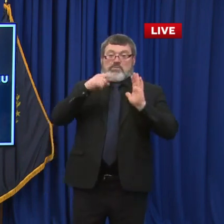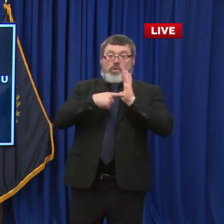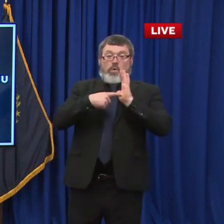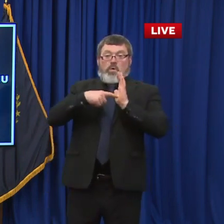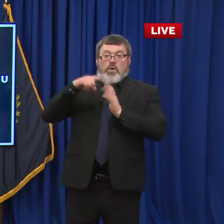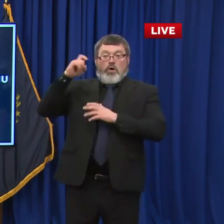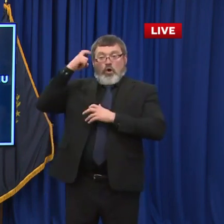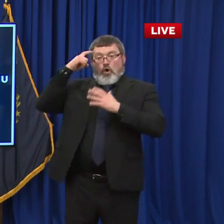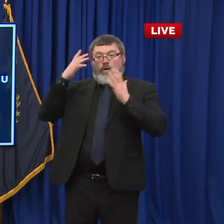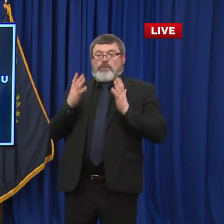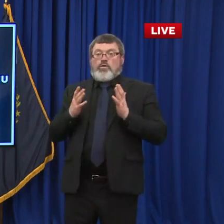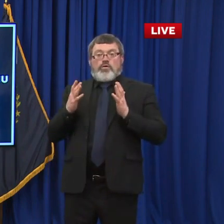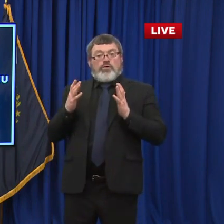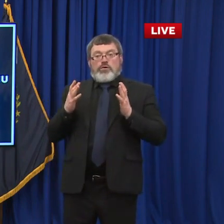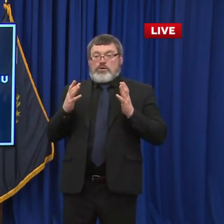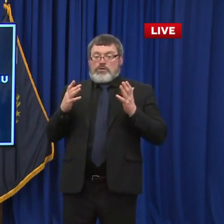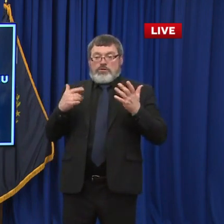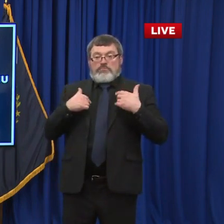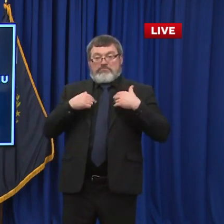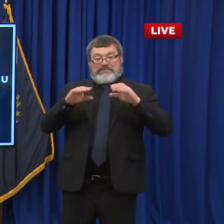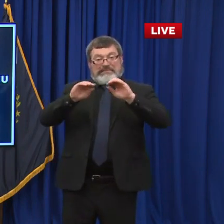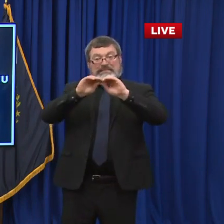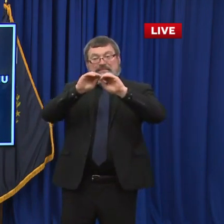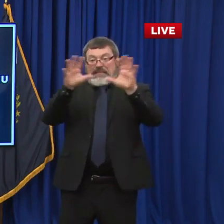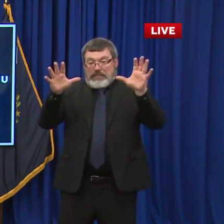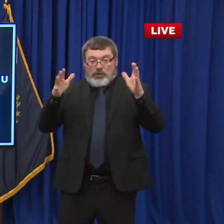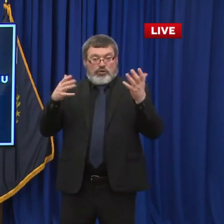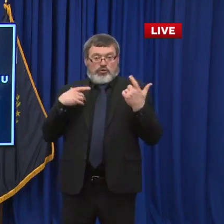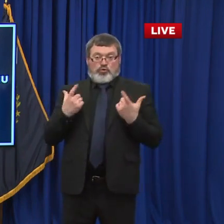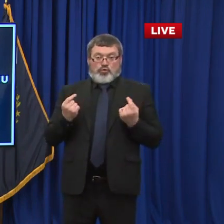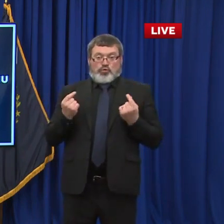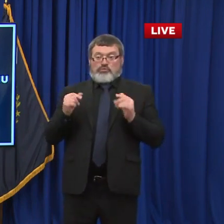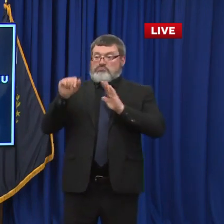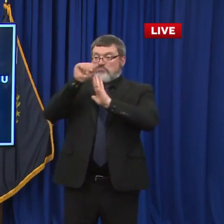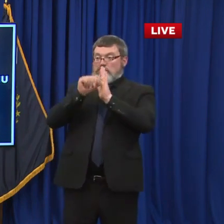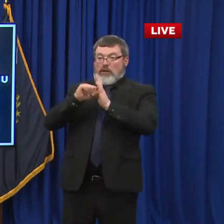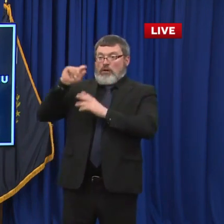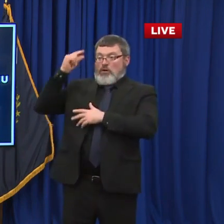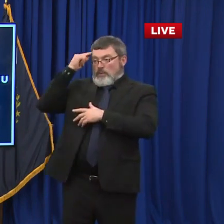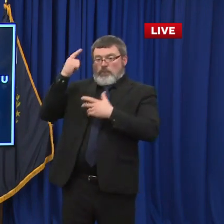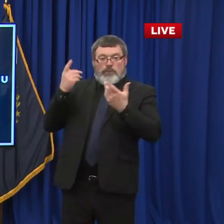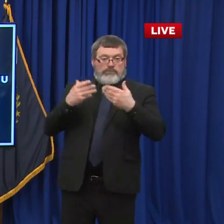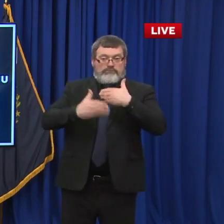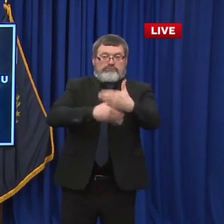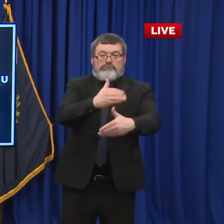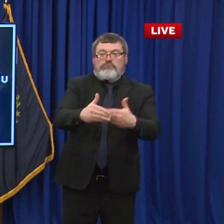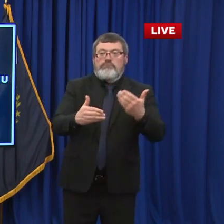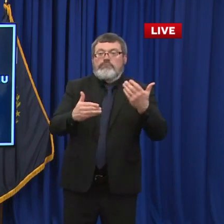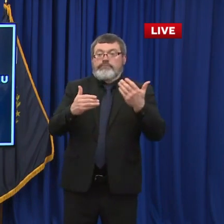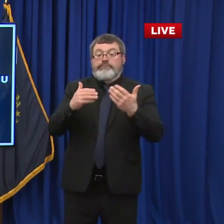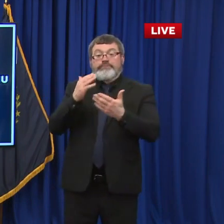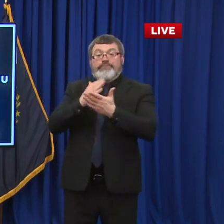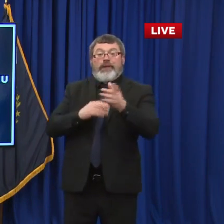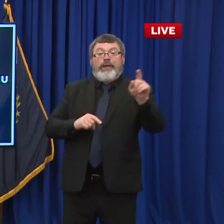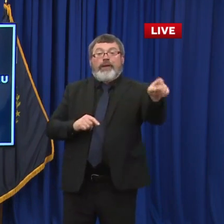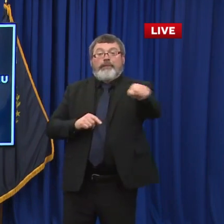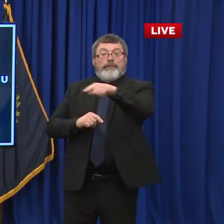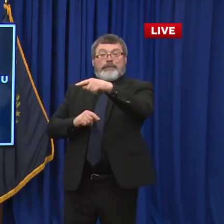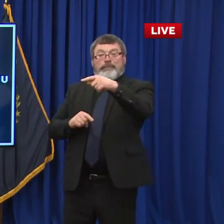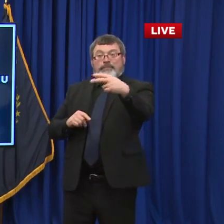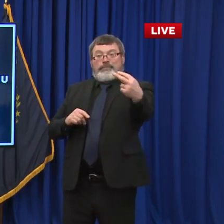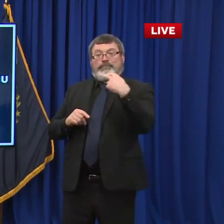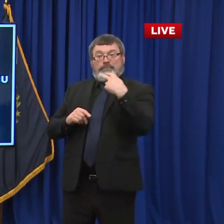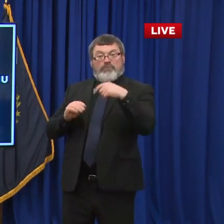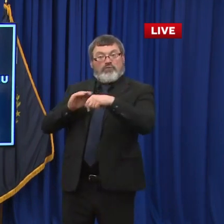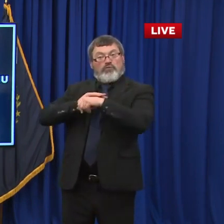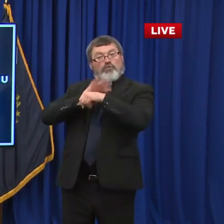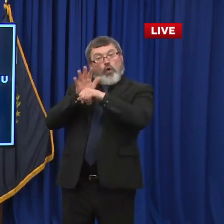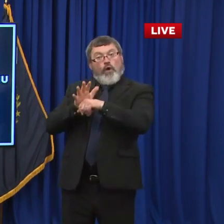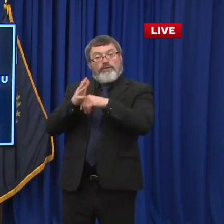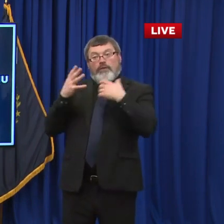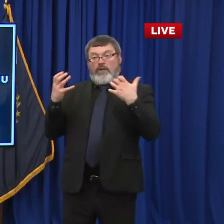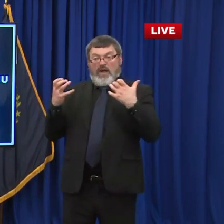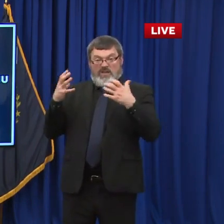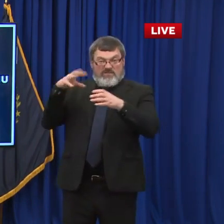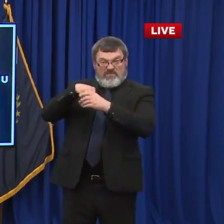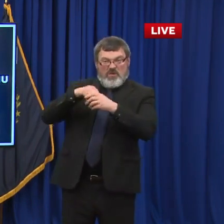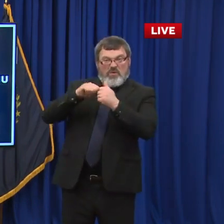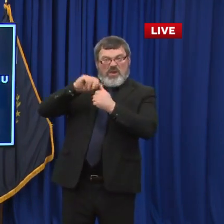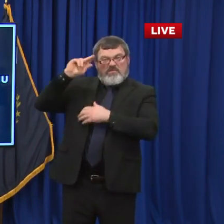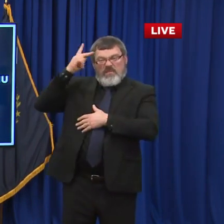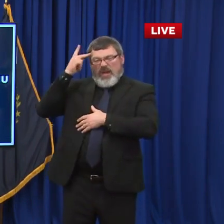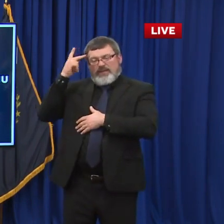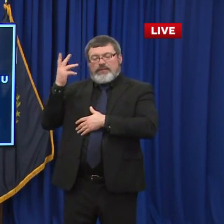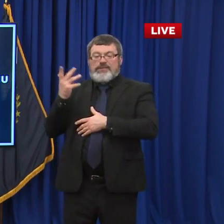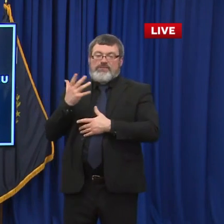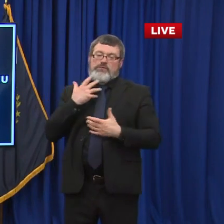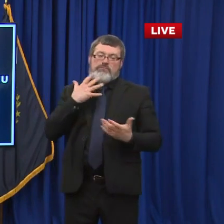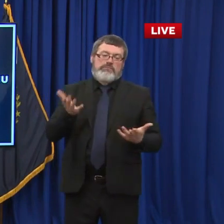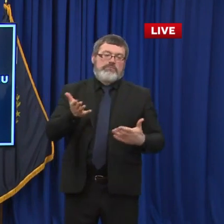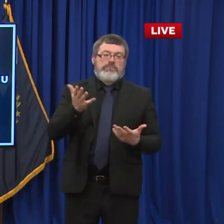AT THE END OF THE DAY, MY JOB IS JUST TO MANAGE, BE TRANSPARENT IN HOW AND WHY WE ARE DOING IT IN THE AREAS WE ARE TRYING TO PRESENT.